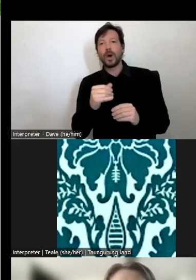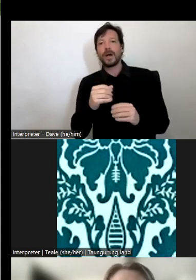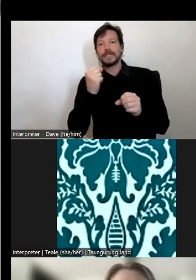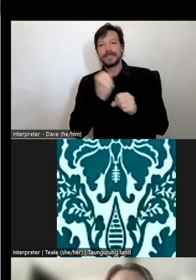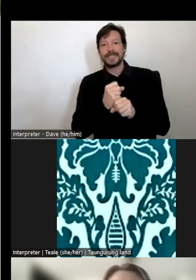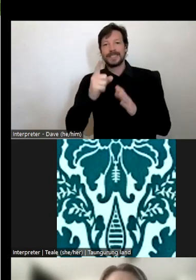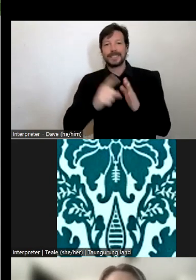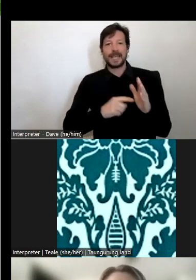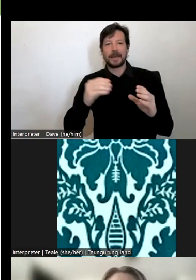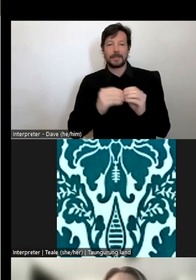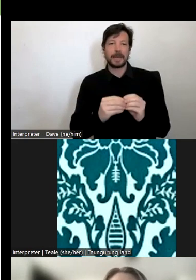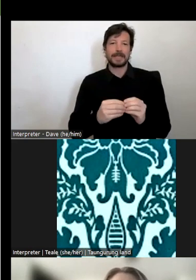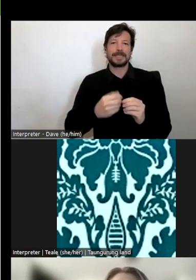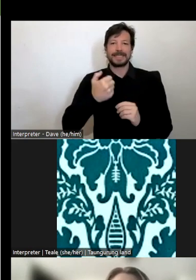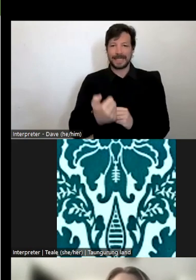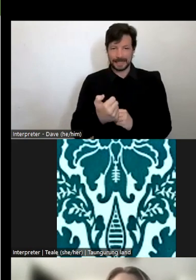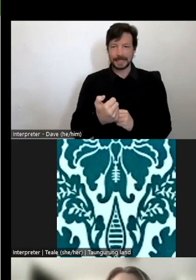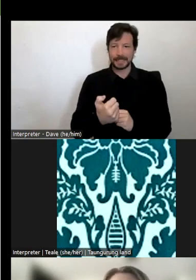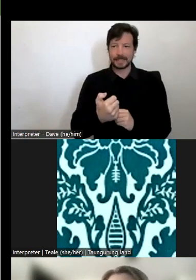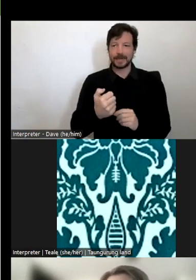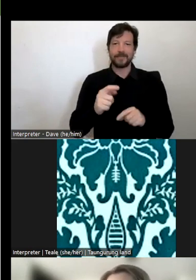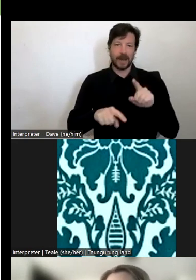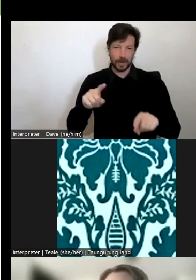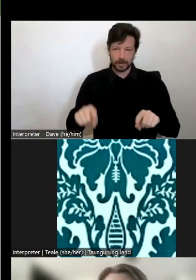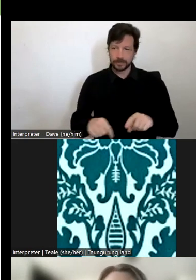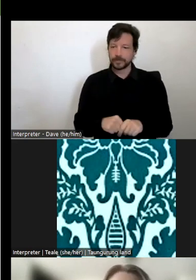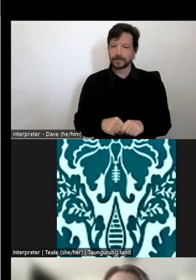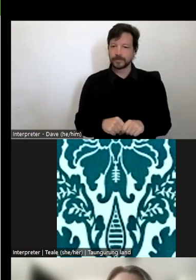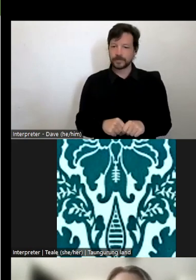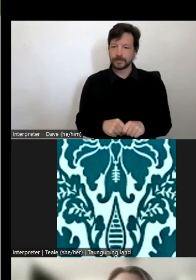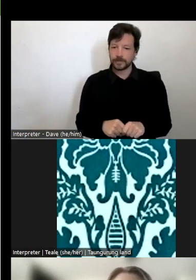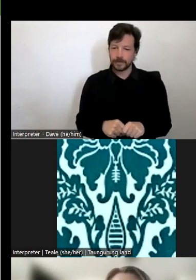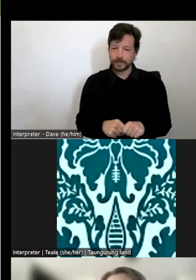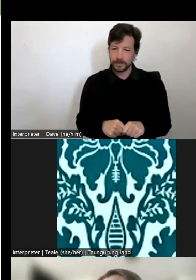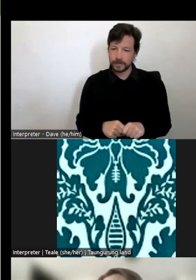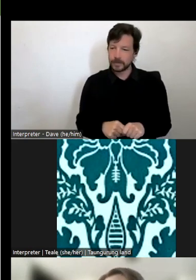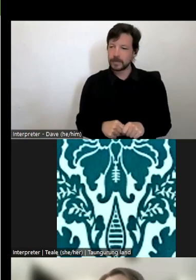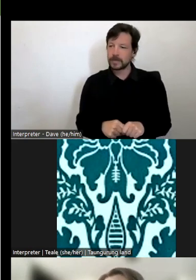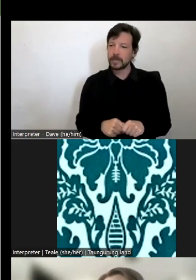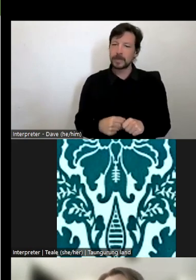And then look at our clinical data to see that genotype-phenotype correlation. So what does that show?